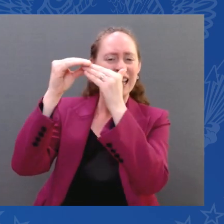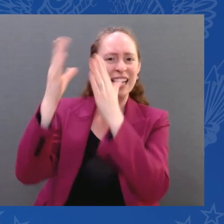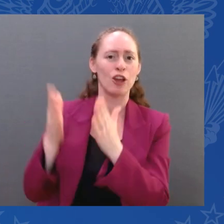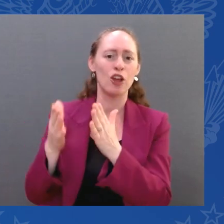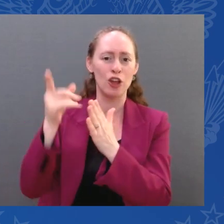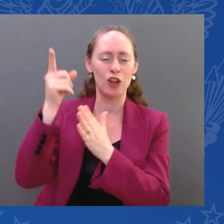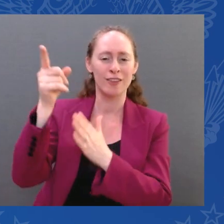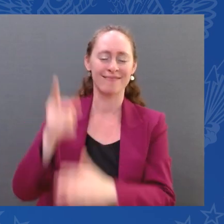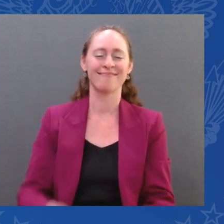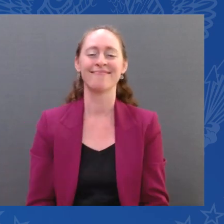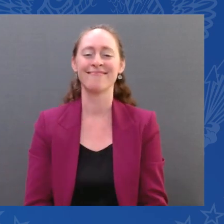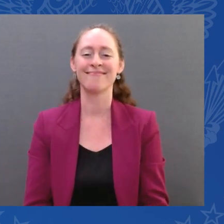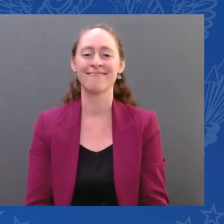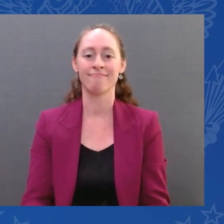my dear friend, Father Alex.